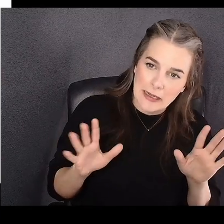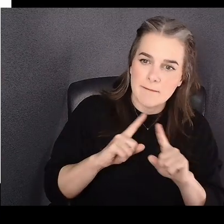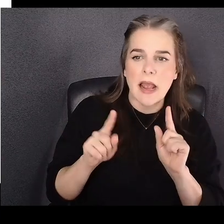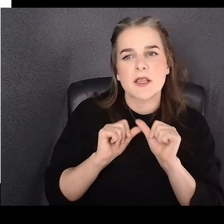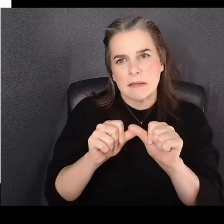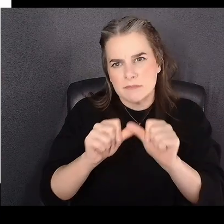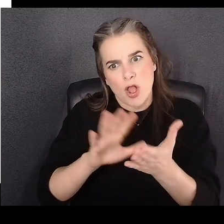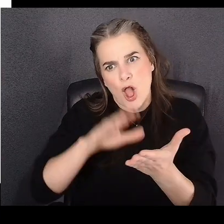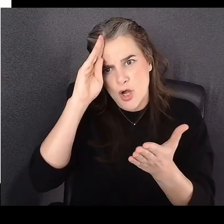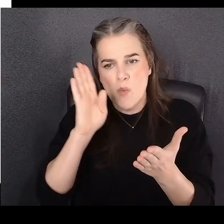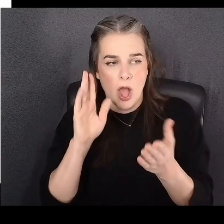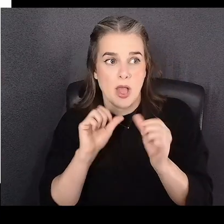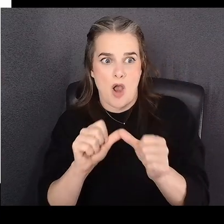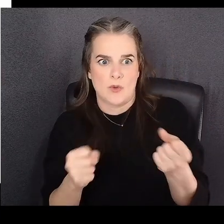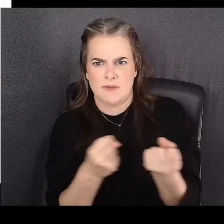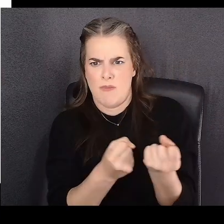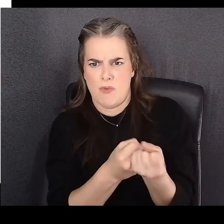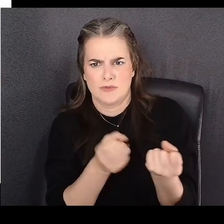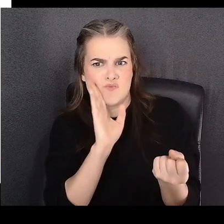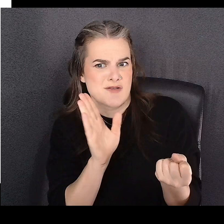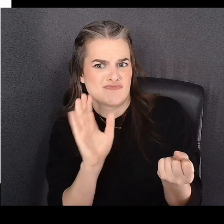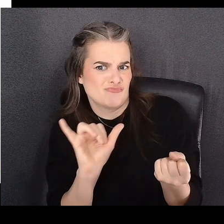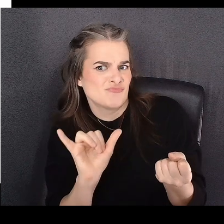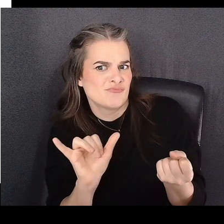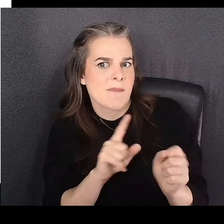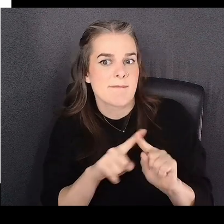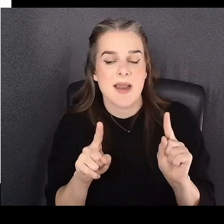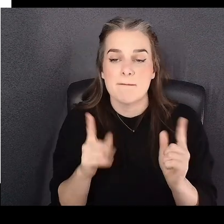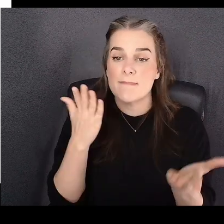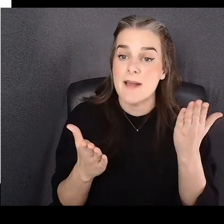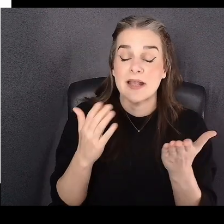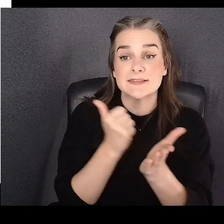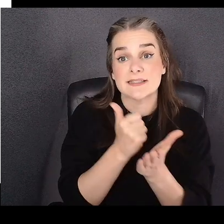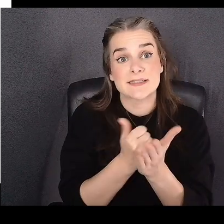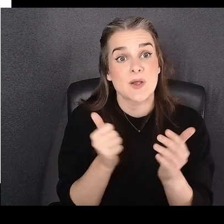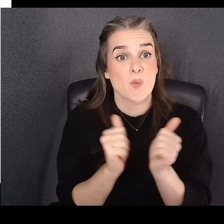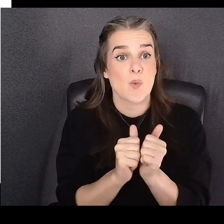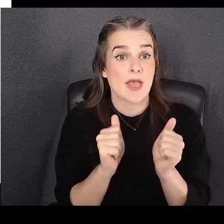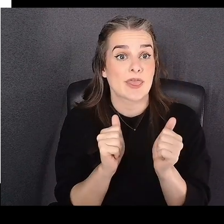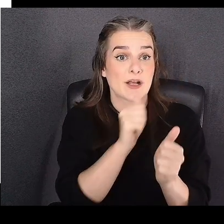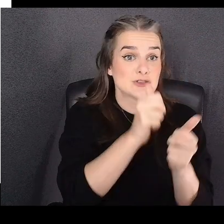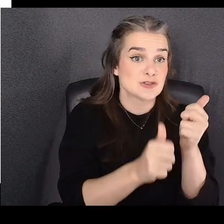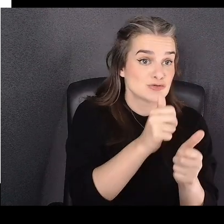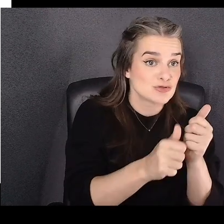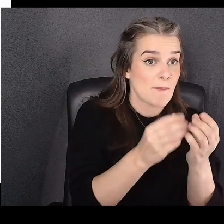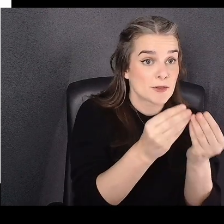So this is assistance through troubleshooting. Maybe it's further education on a topic we didn't hit because now they're learning.